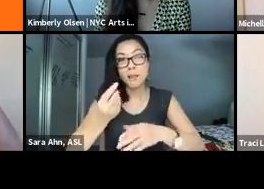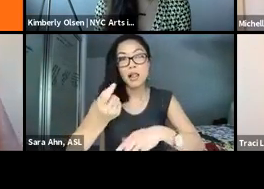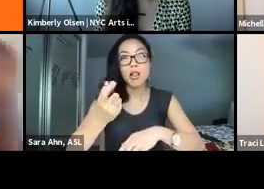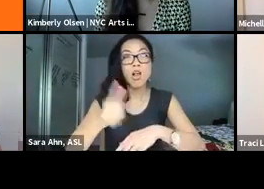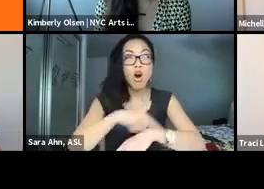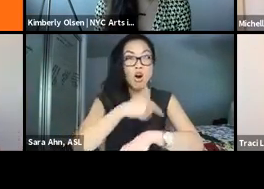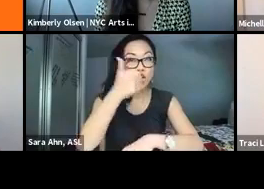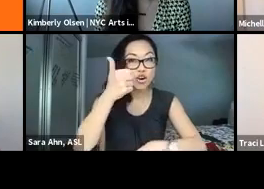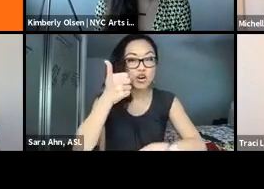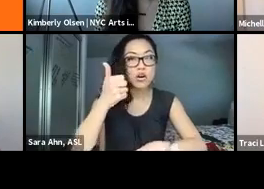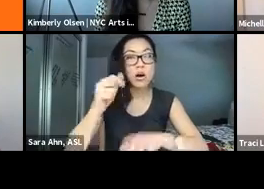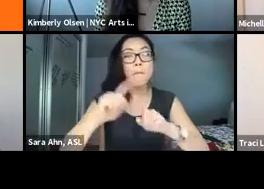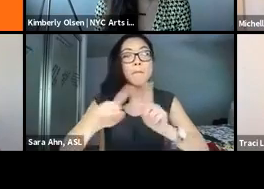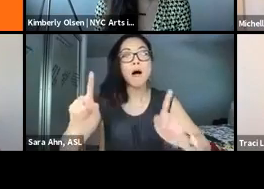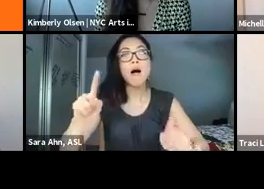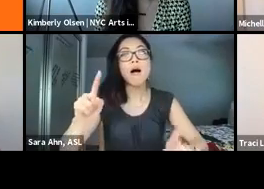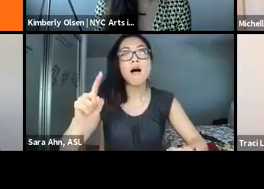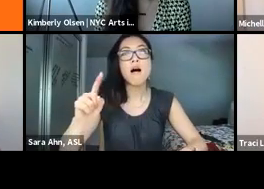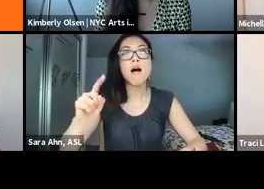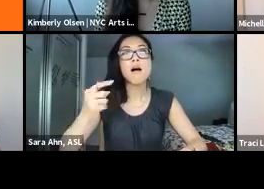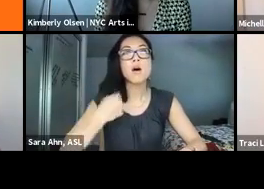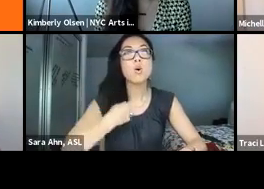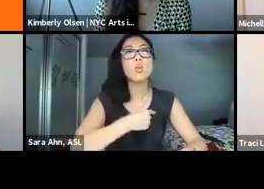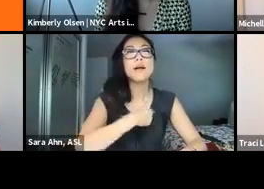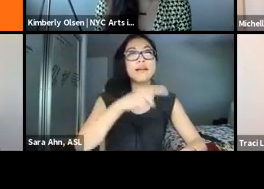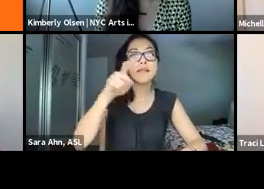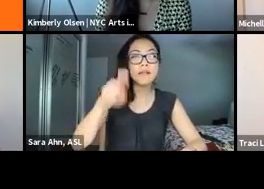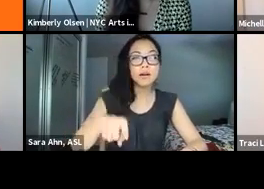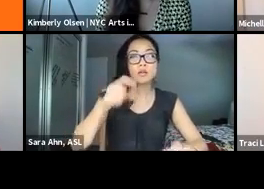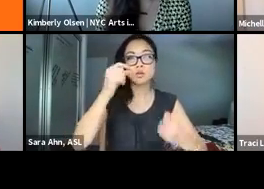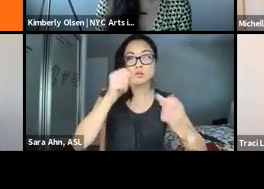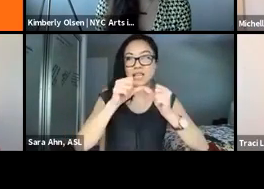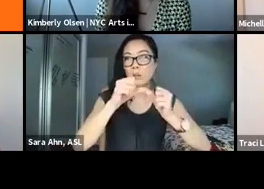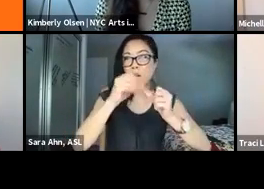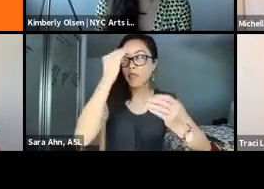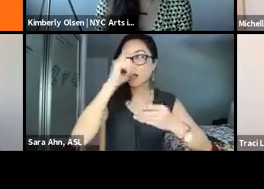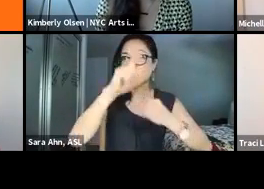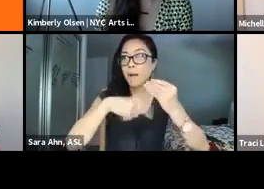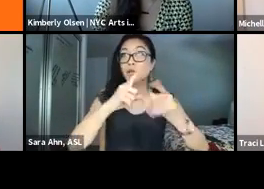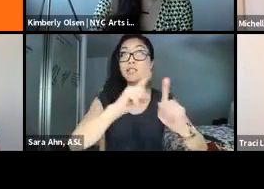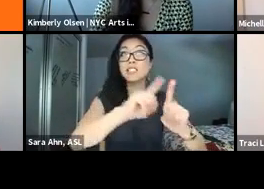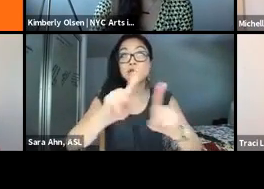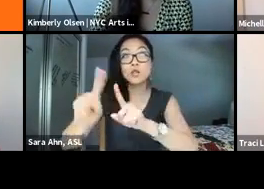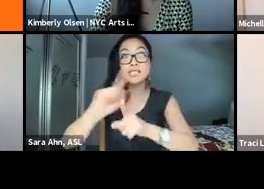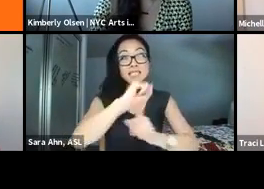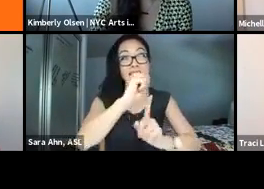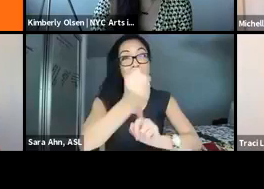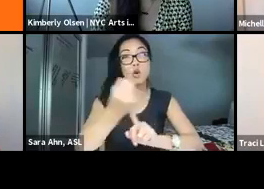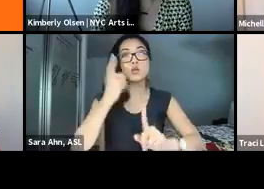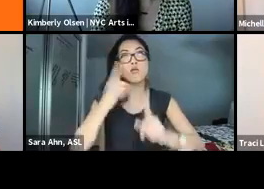and are happy to support whatever organizations are looking into. It is a tricky time. It